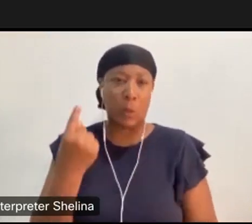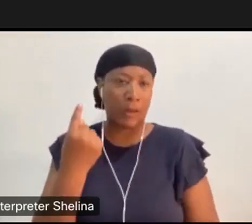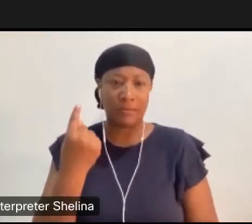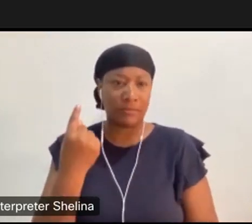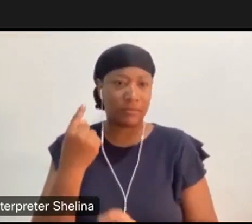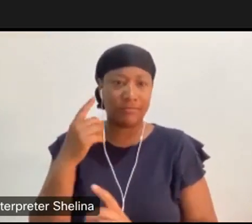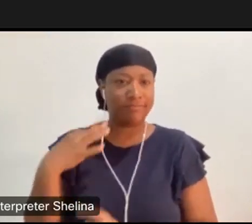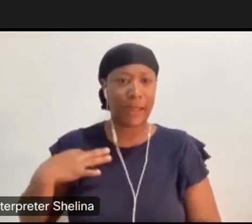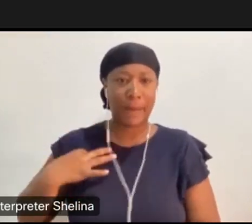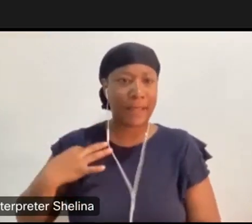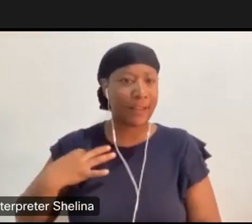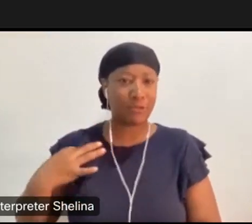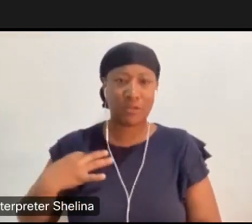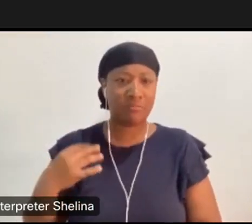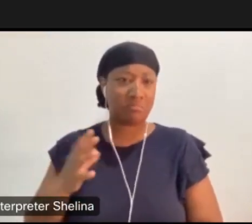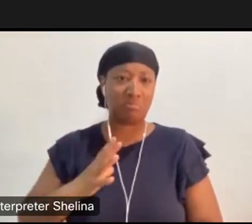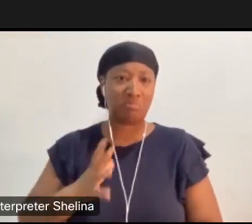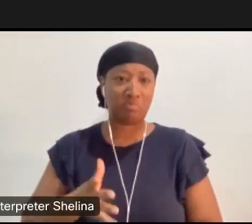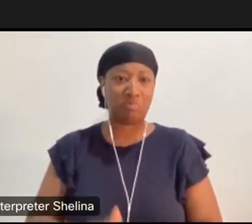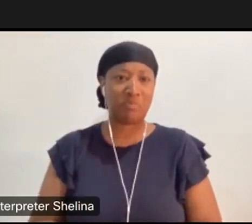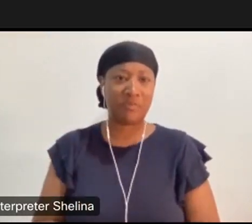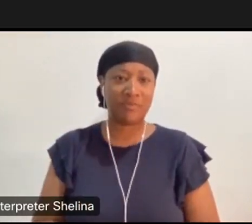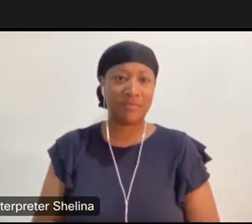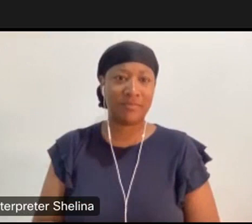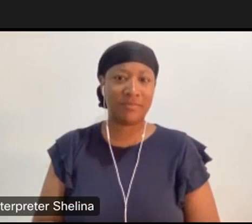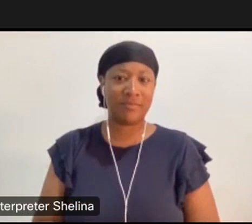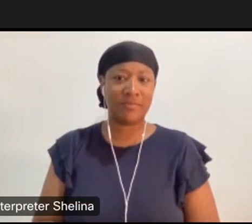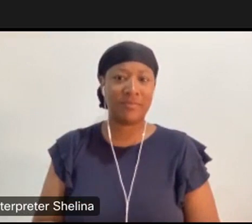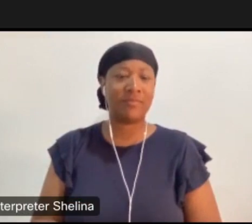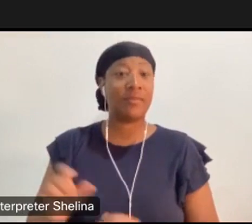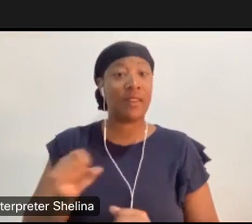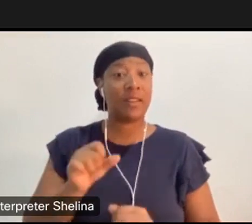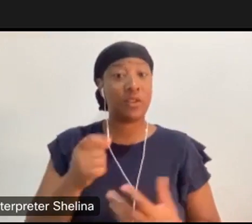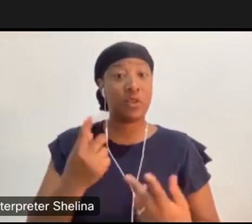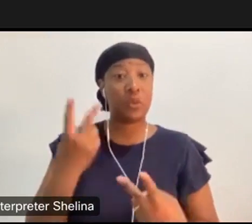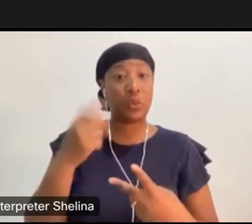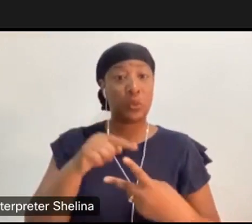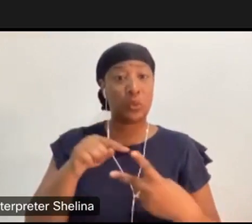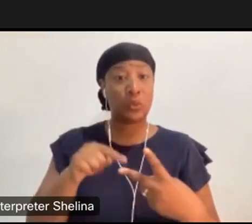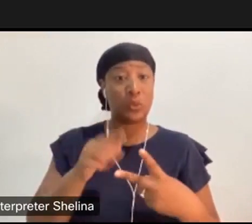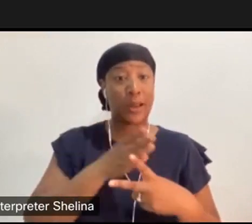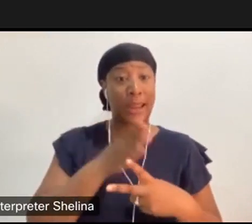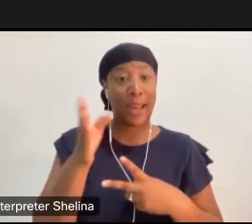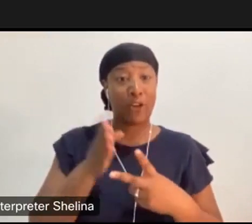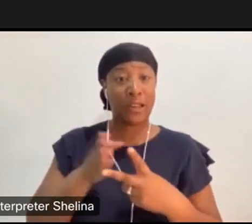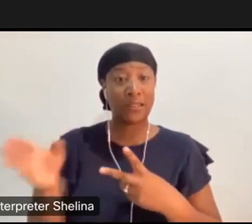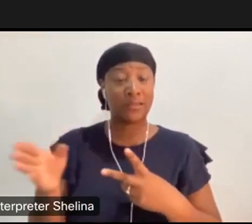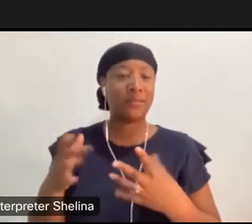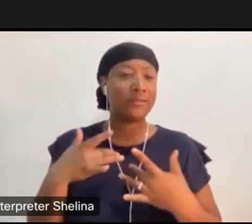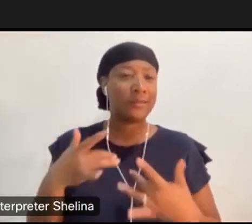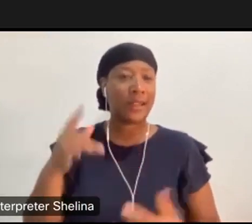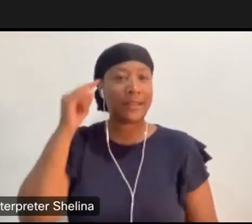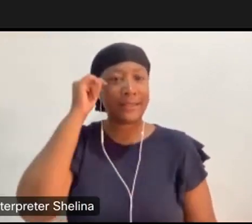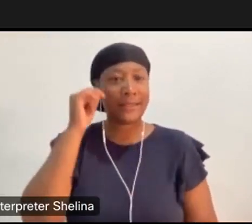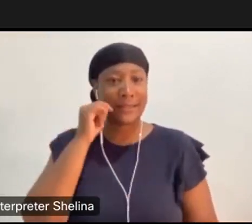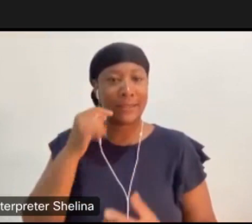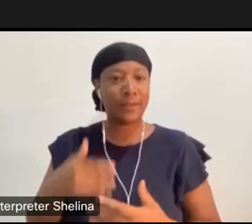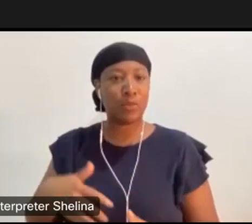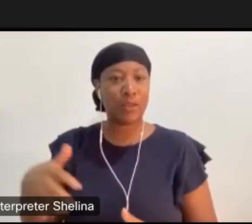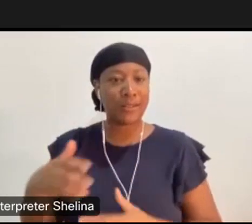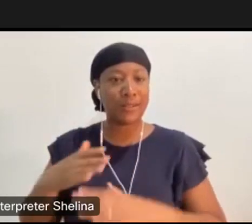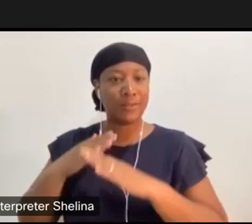Then, another 2 areas that are usually related are teen pregnancy prevention and HIV/AIDS, STIs.